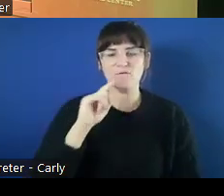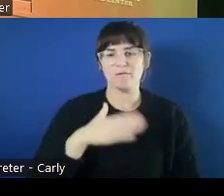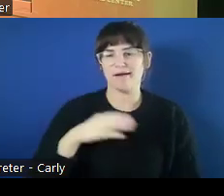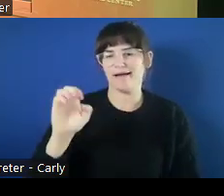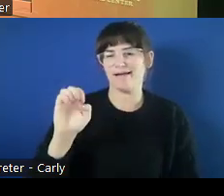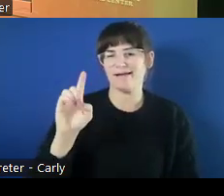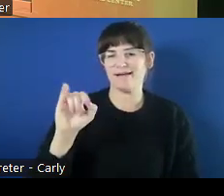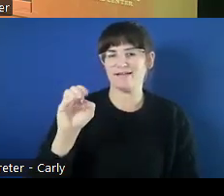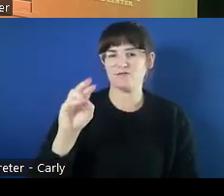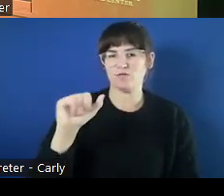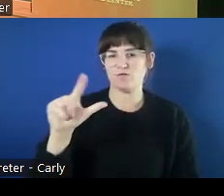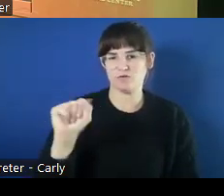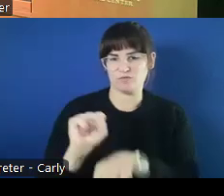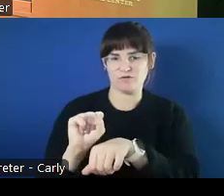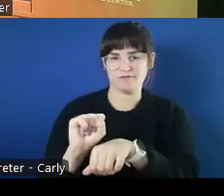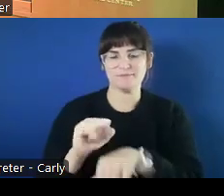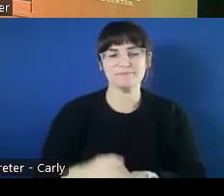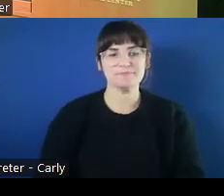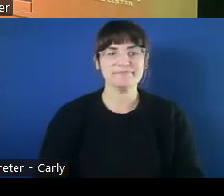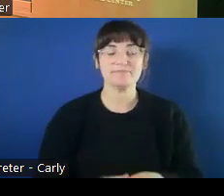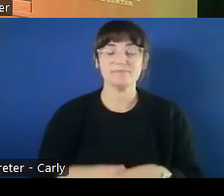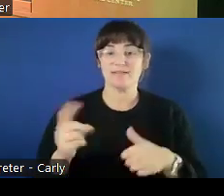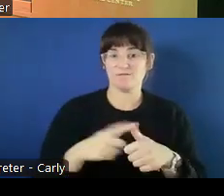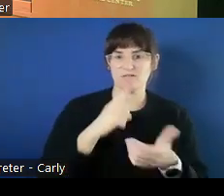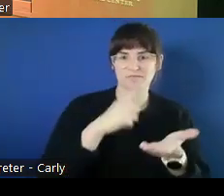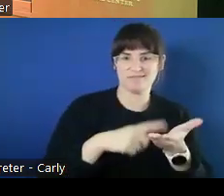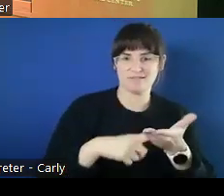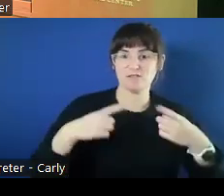uh spend a little bit of time talking first about depression and anxiety in patients with